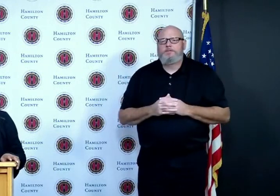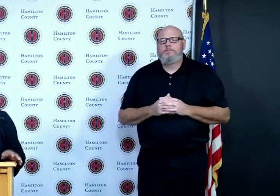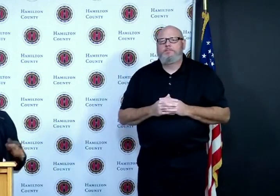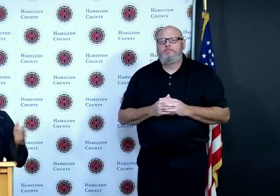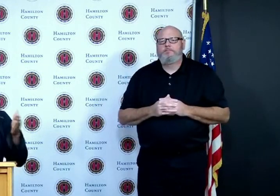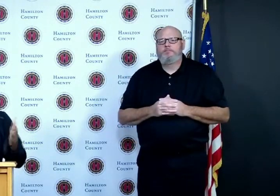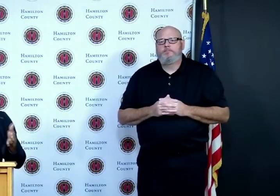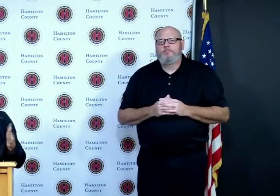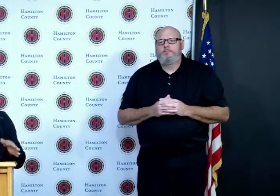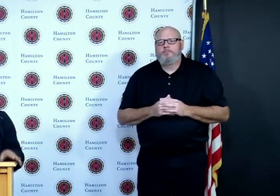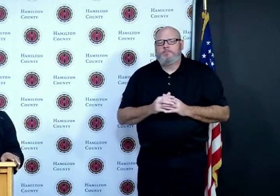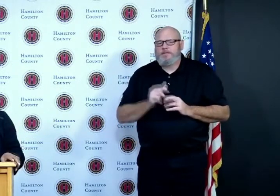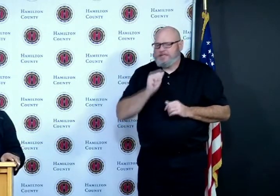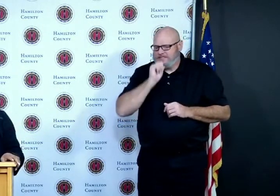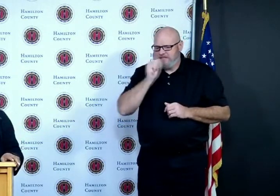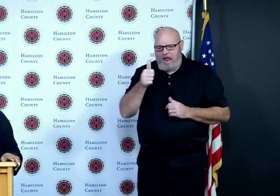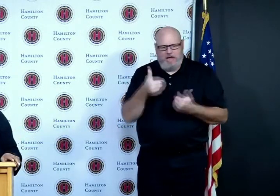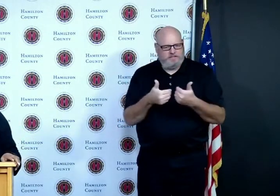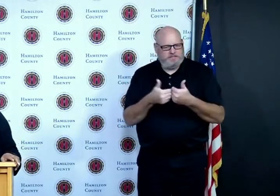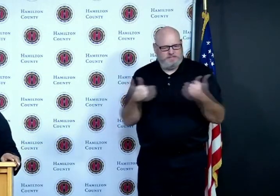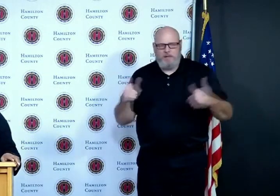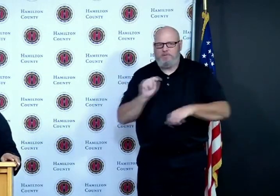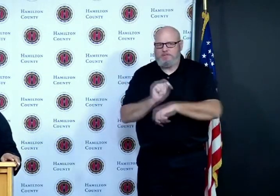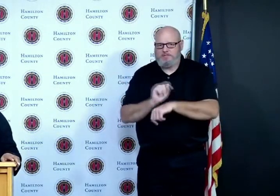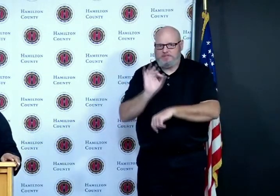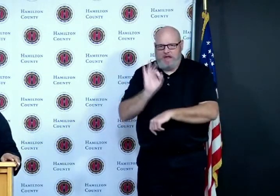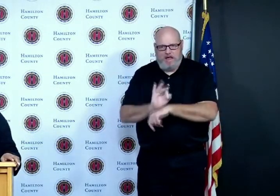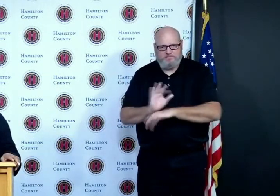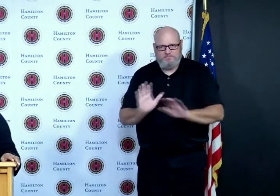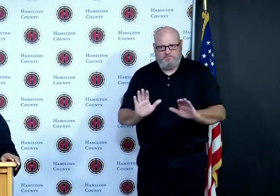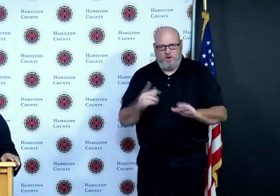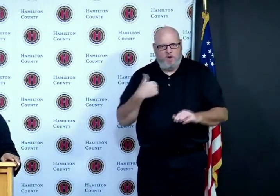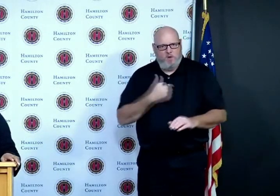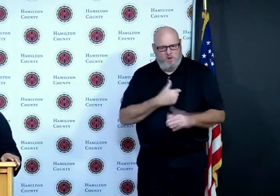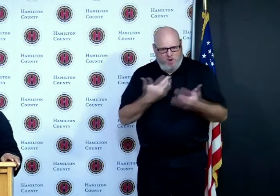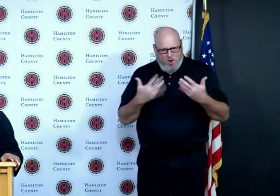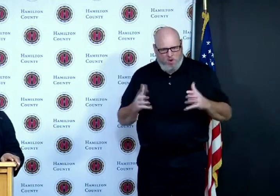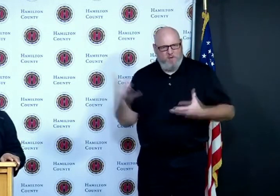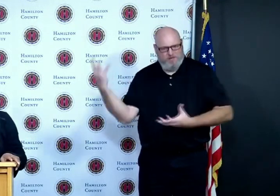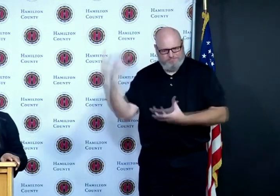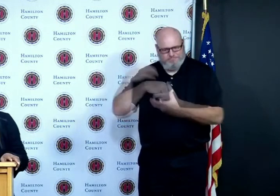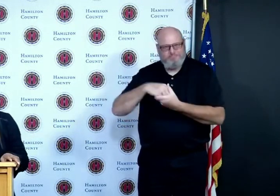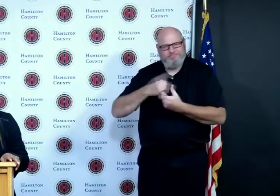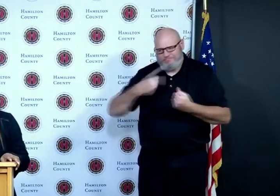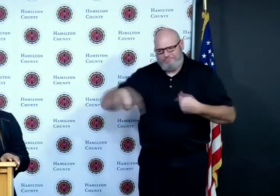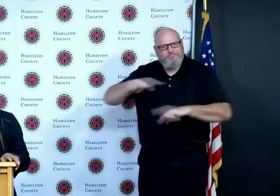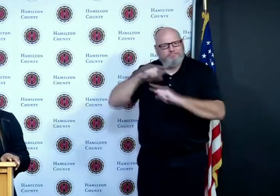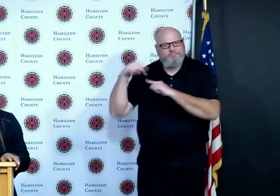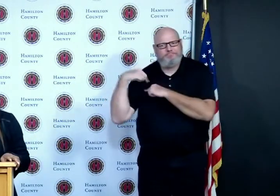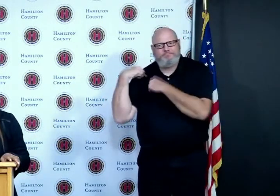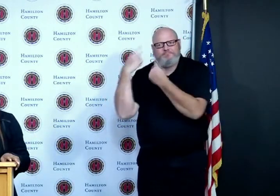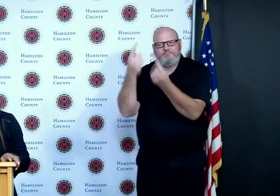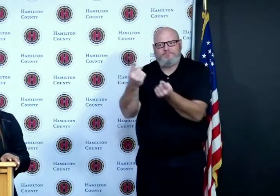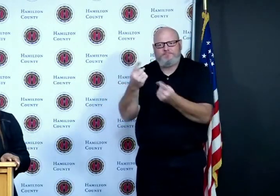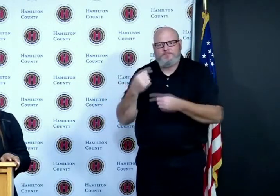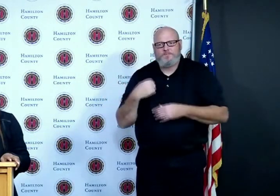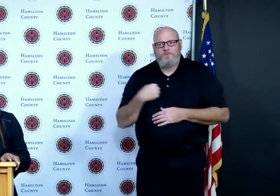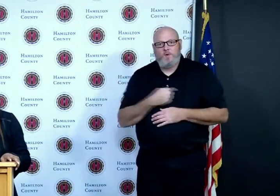it is a part of helping to lead and make sure that we distribute and be able to get the resources to